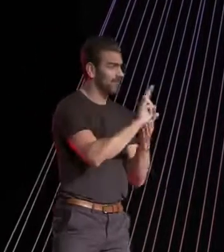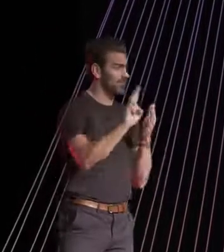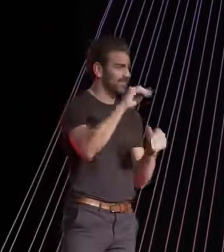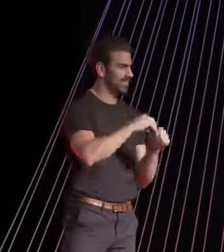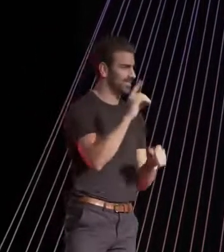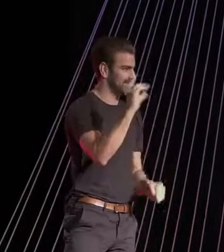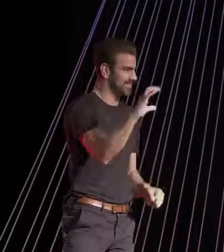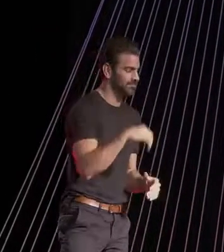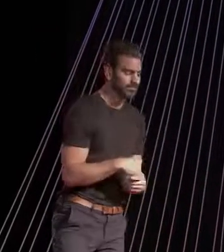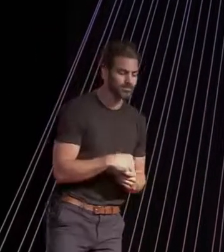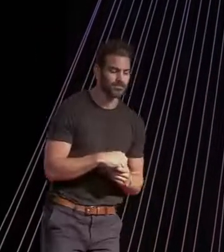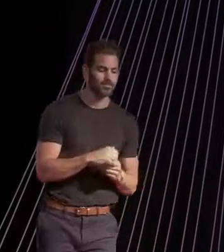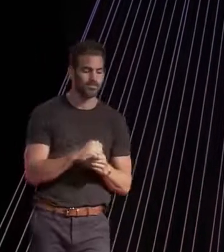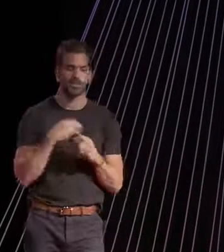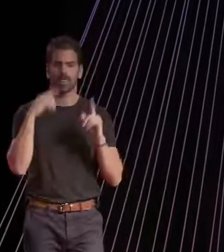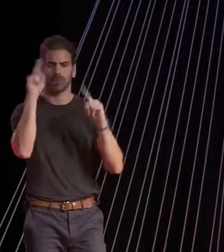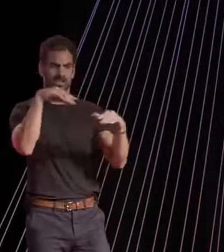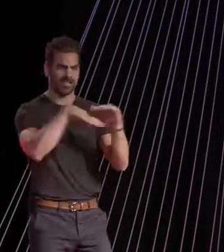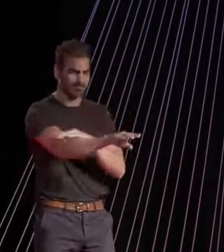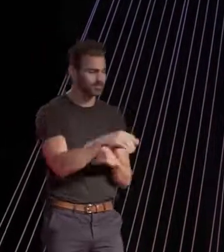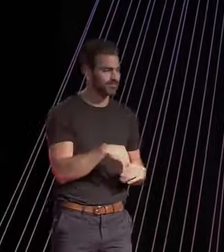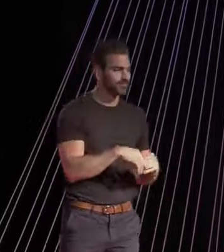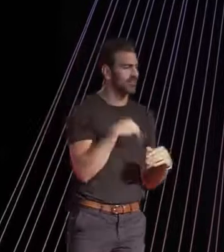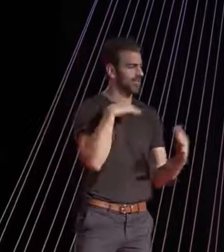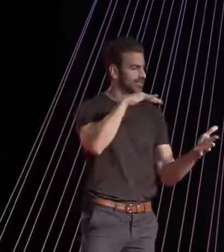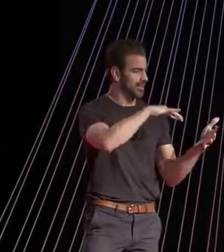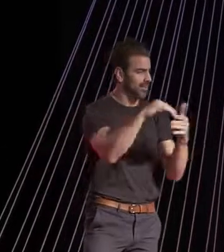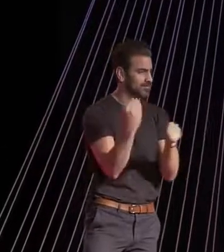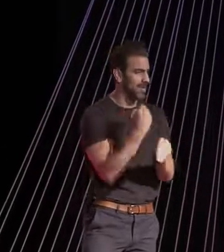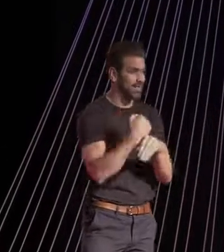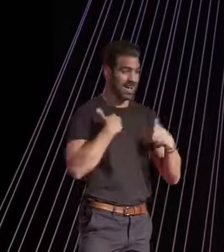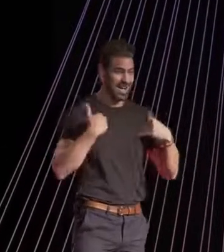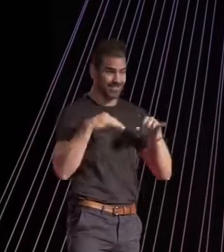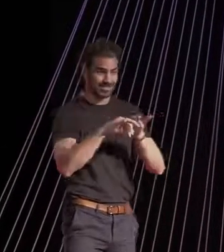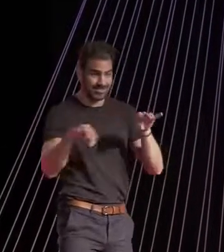gallaudet university in washington dc it was there i gained my degree in mathematics